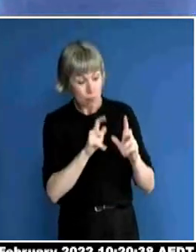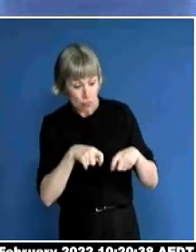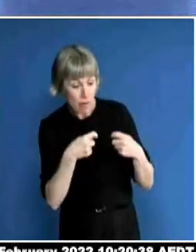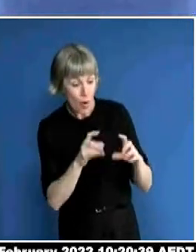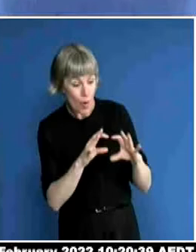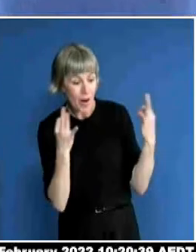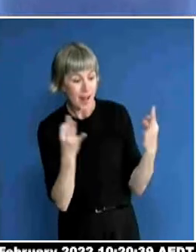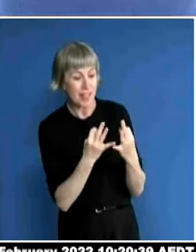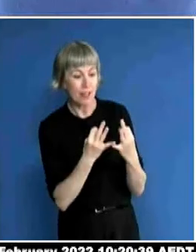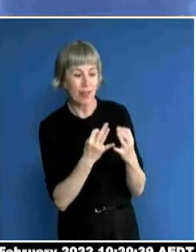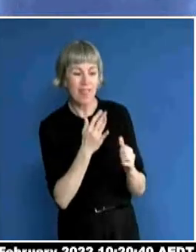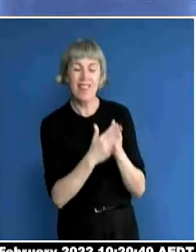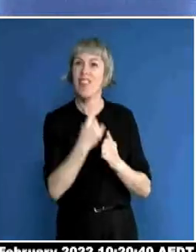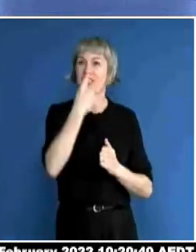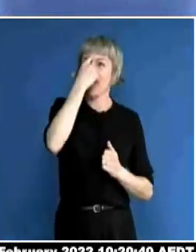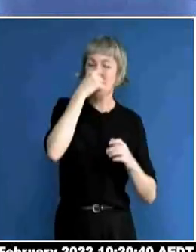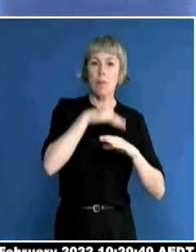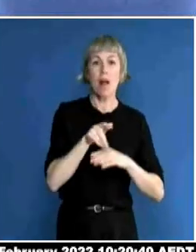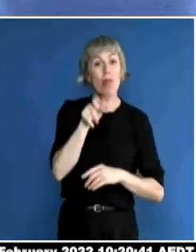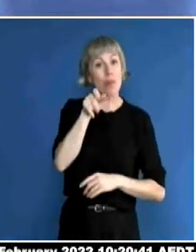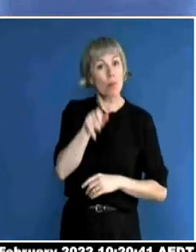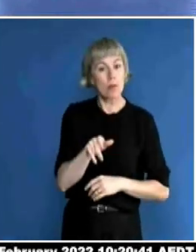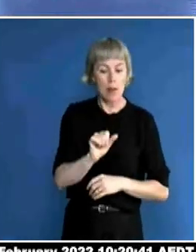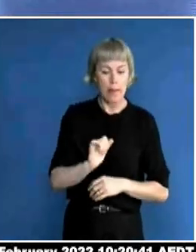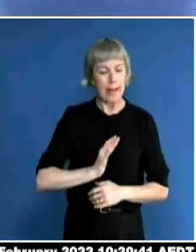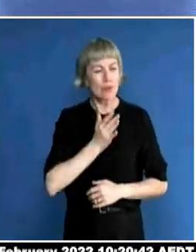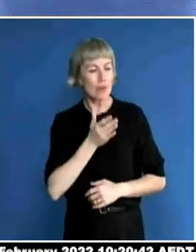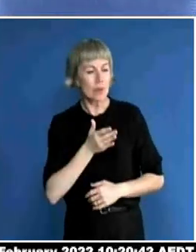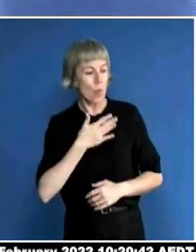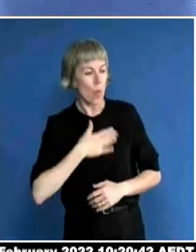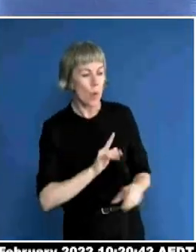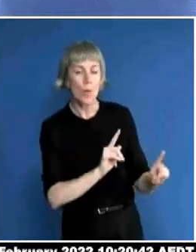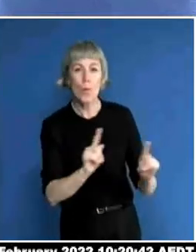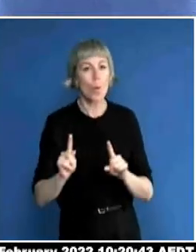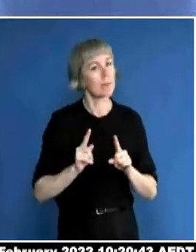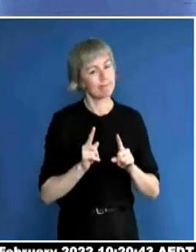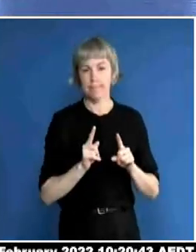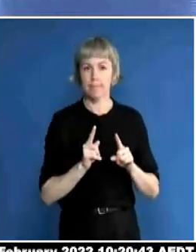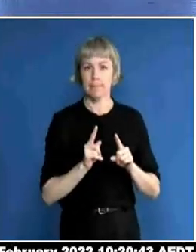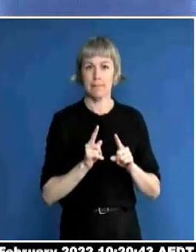and how they might be supported to find the type of work they are interested in.